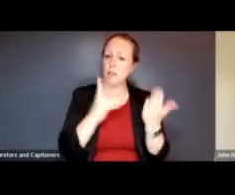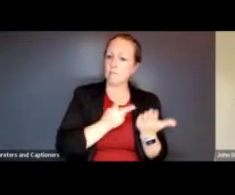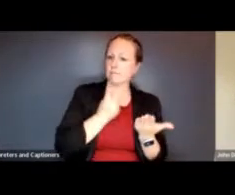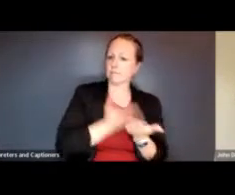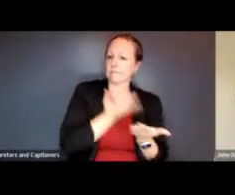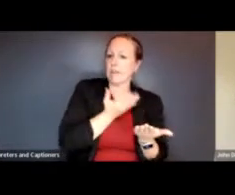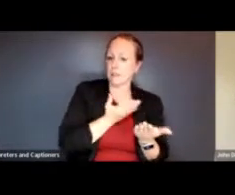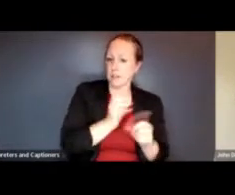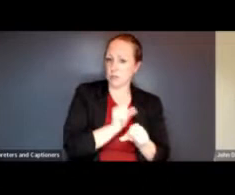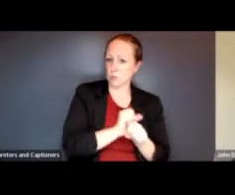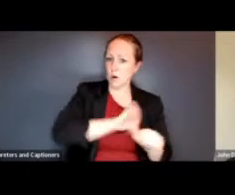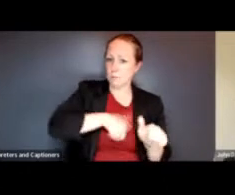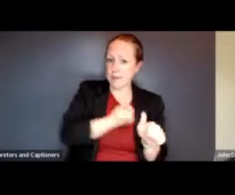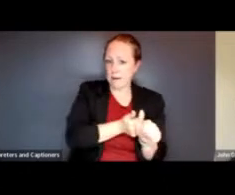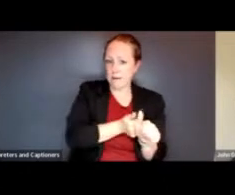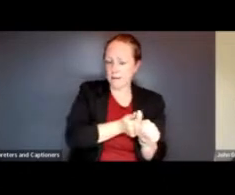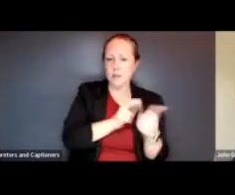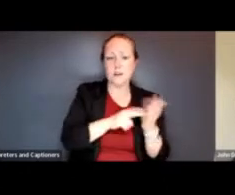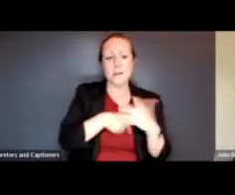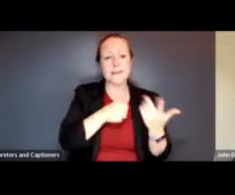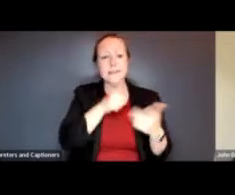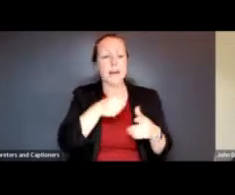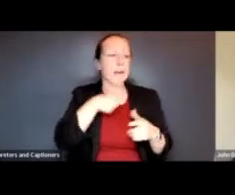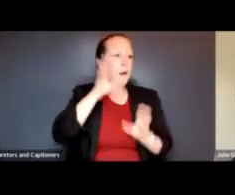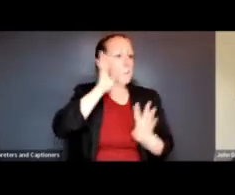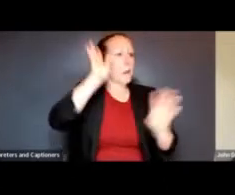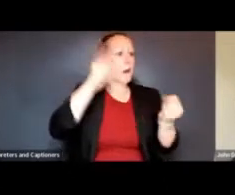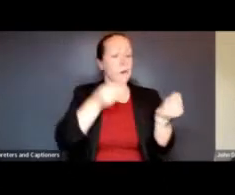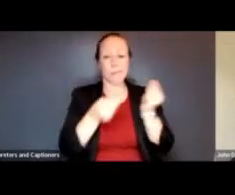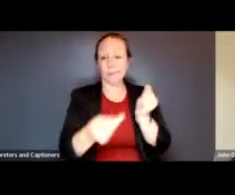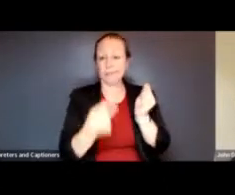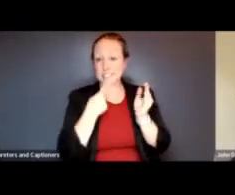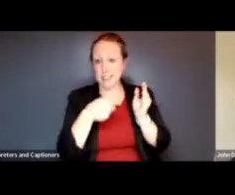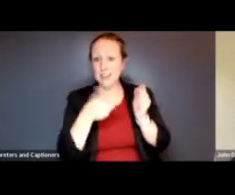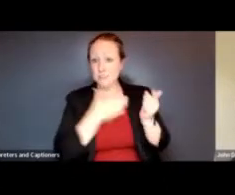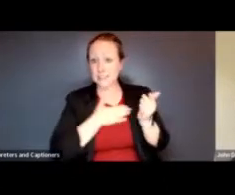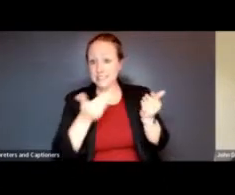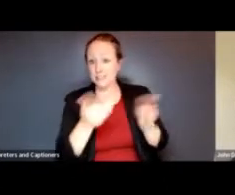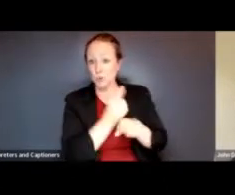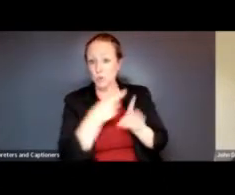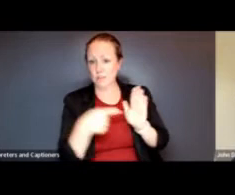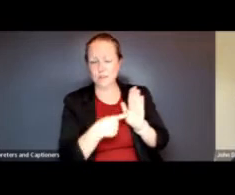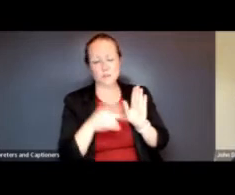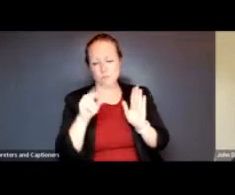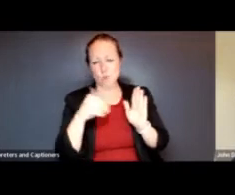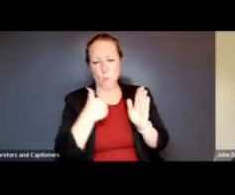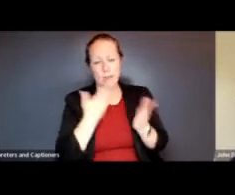them. So they're not just something somebody made up, there is a full table in the guide that this kind of shown,